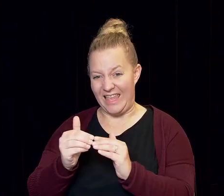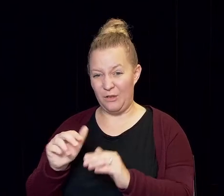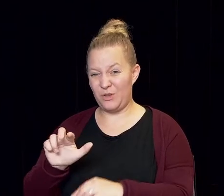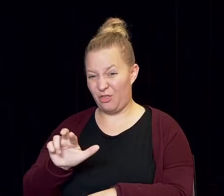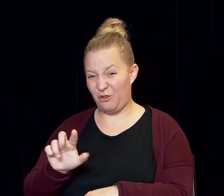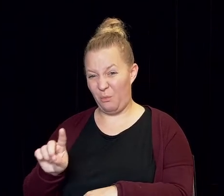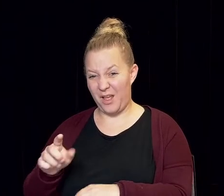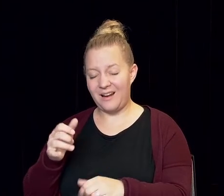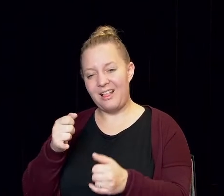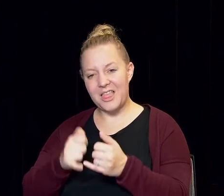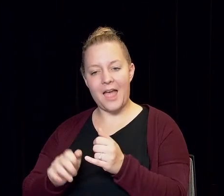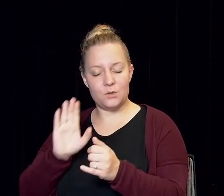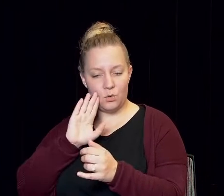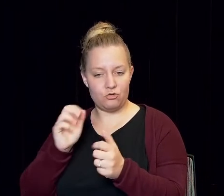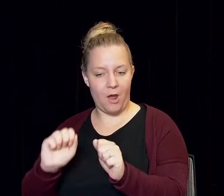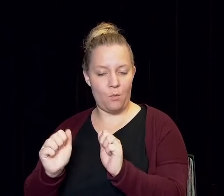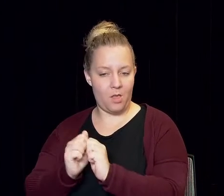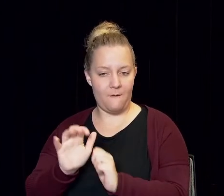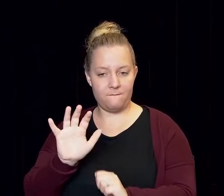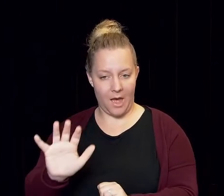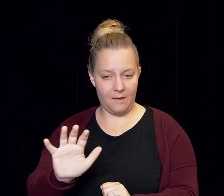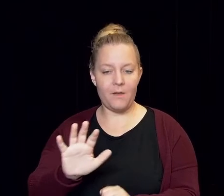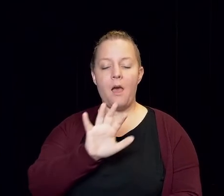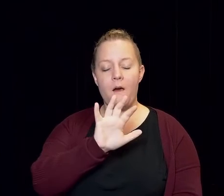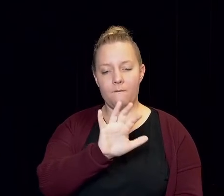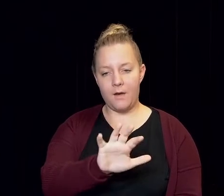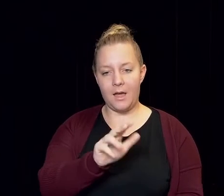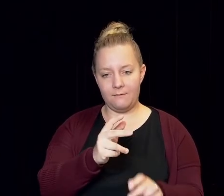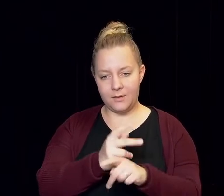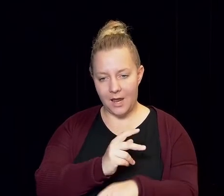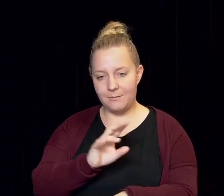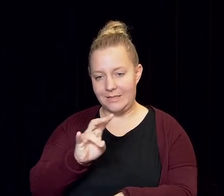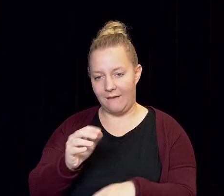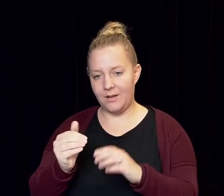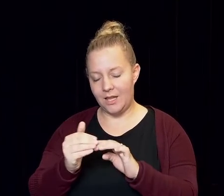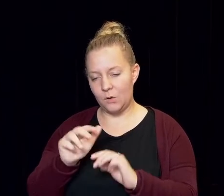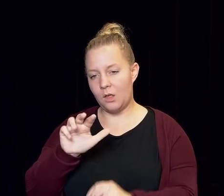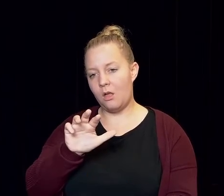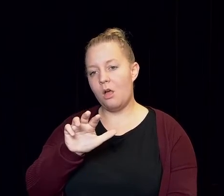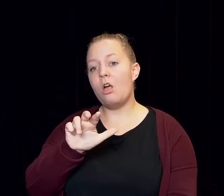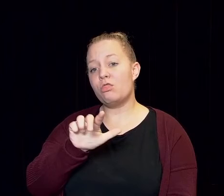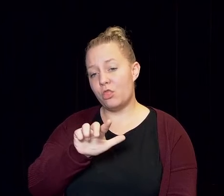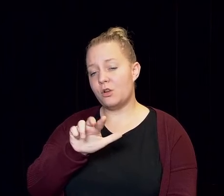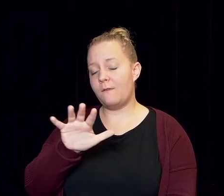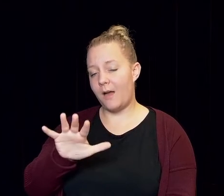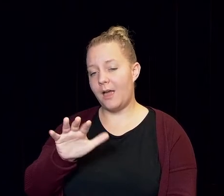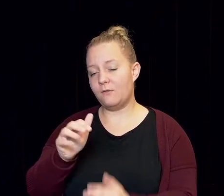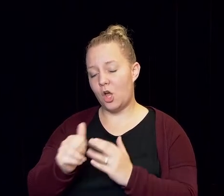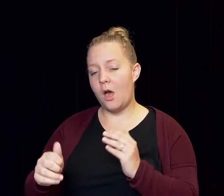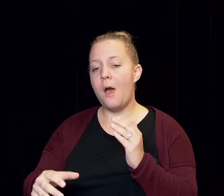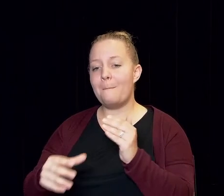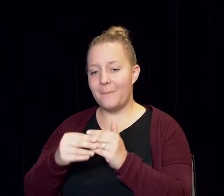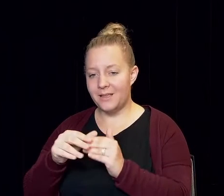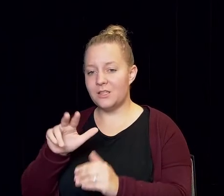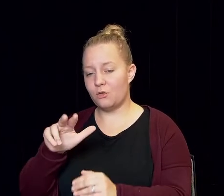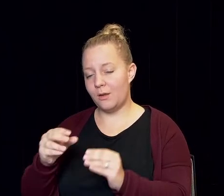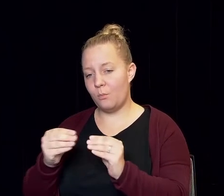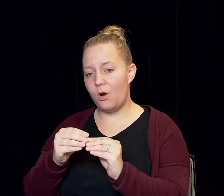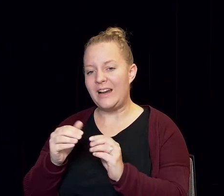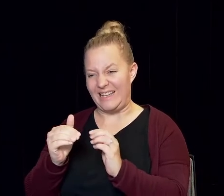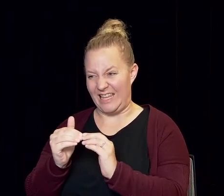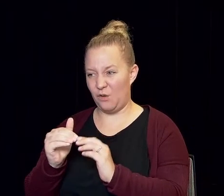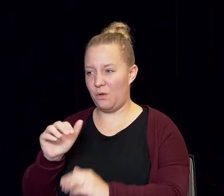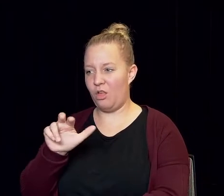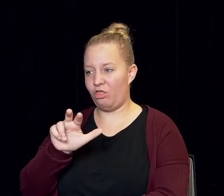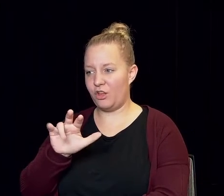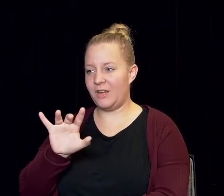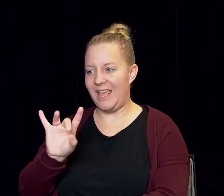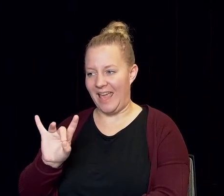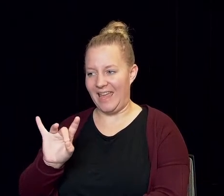lastly, I'm going to try it with 5. So, 5 times 7 is $35 plus 3 more dollars is $38.